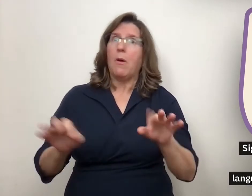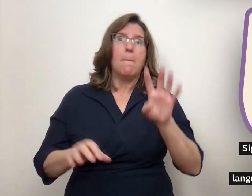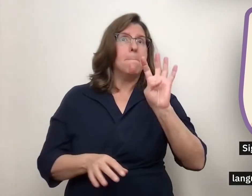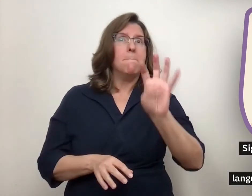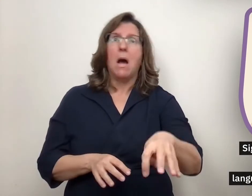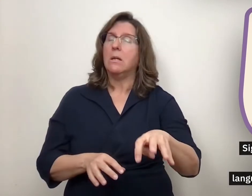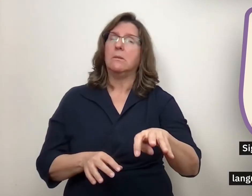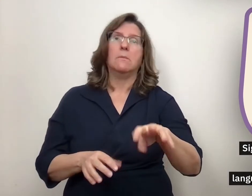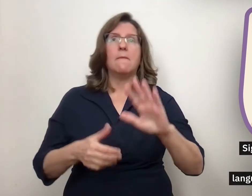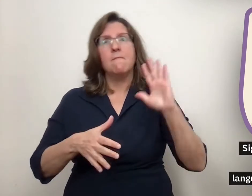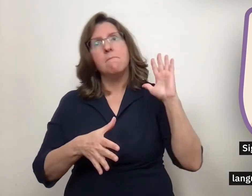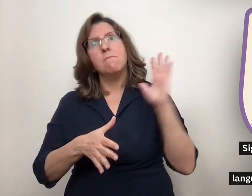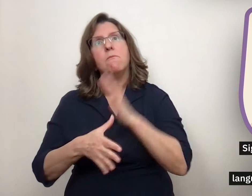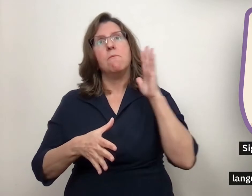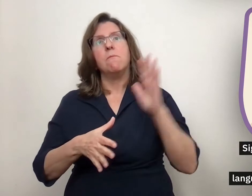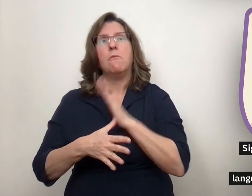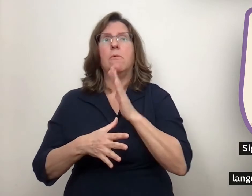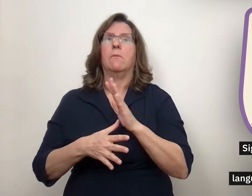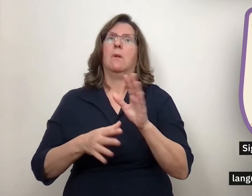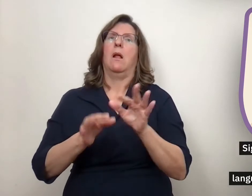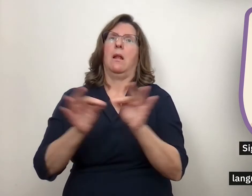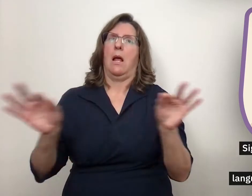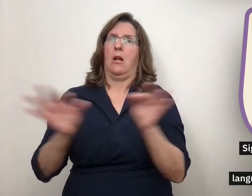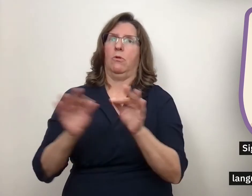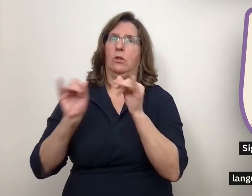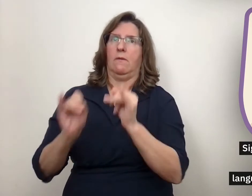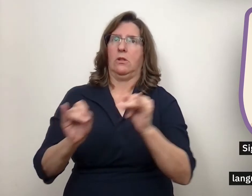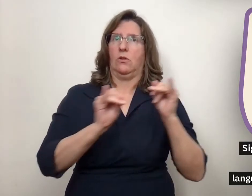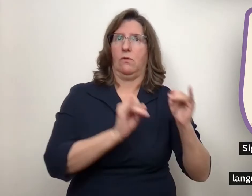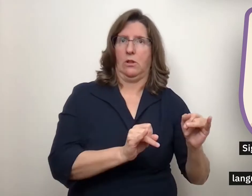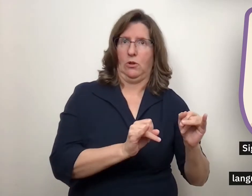Sign language MUST be the primary language of instruction.